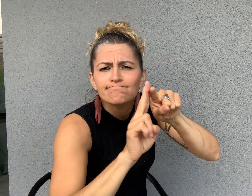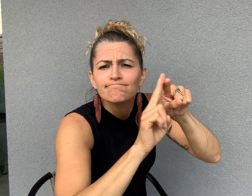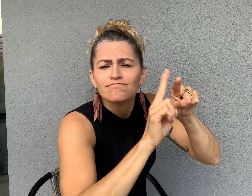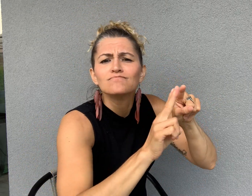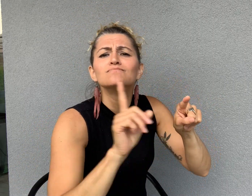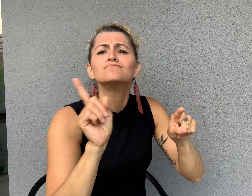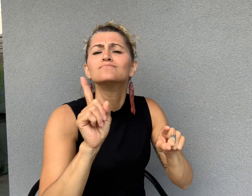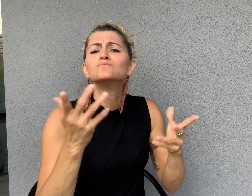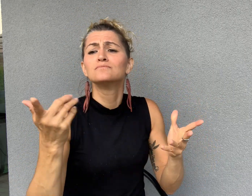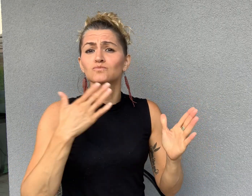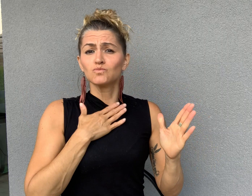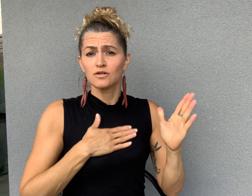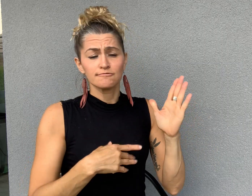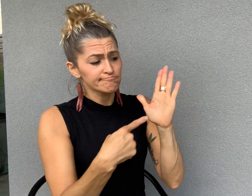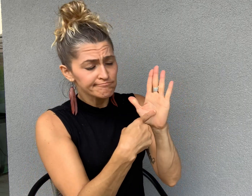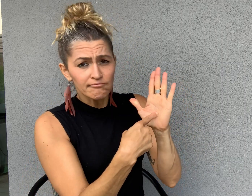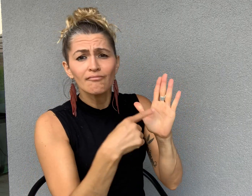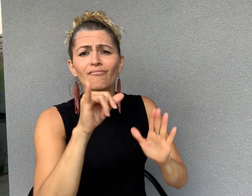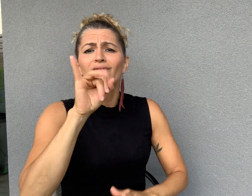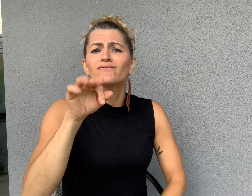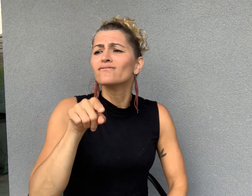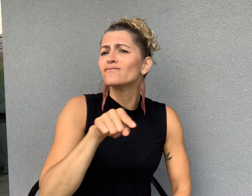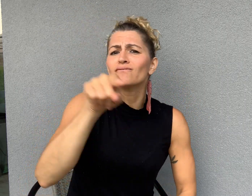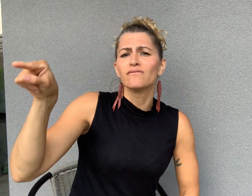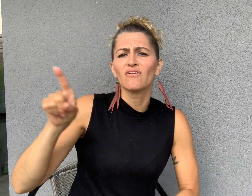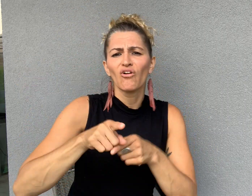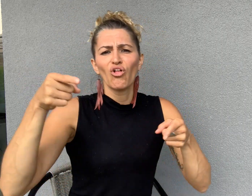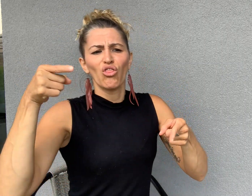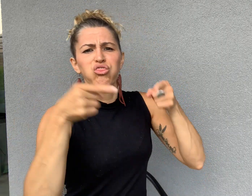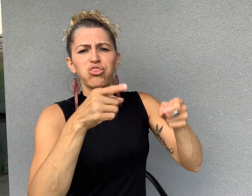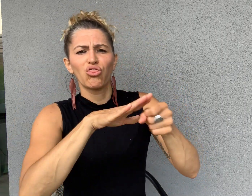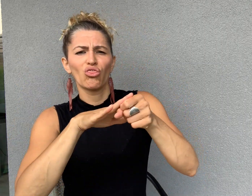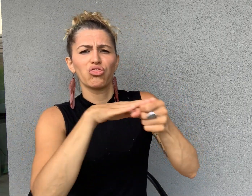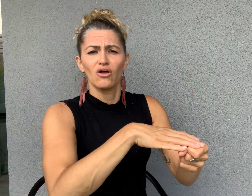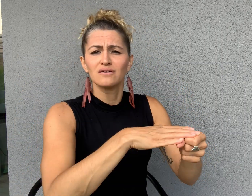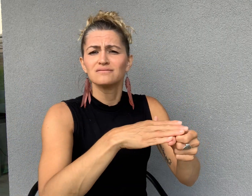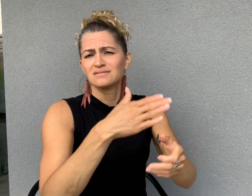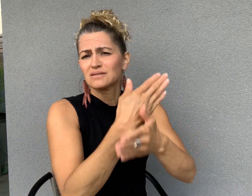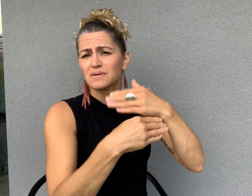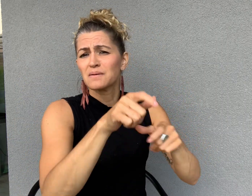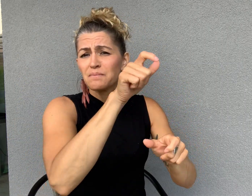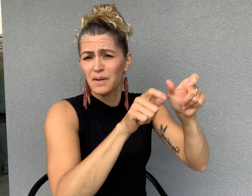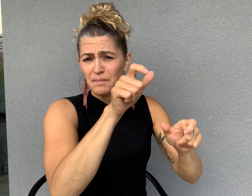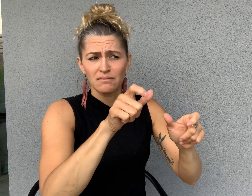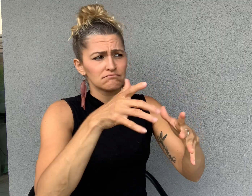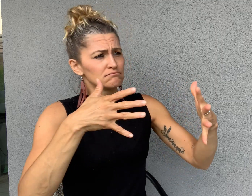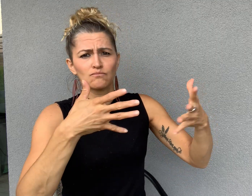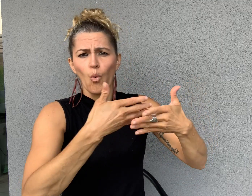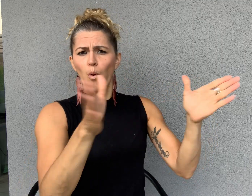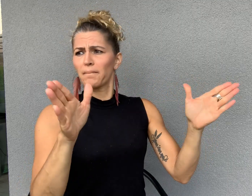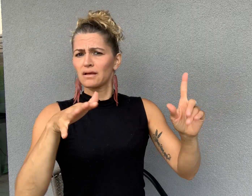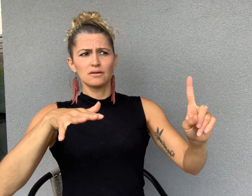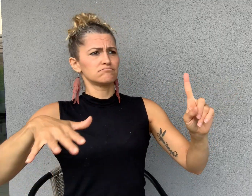to remove punishments for those who humiliate